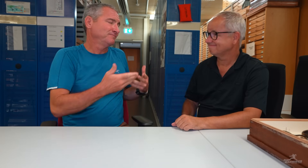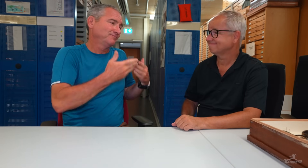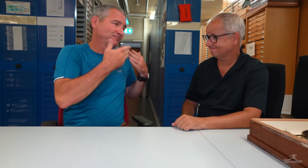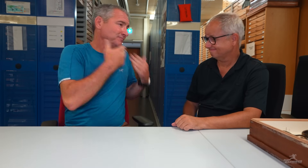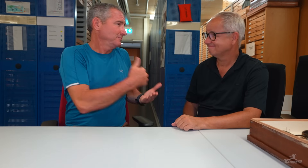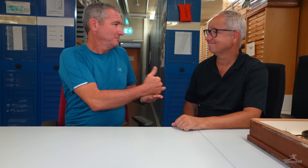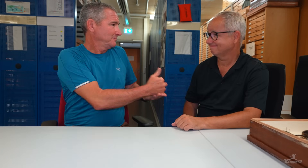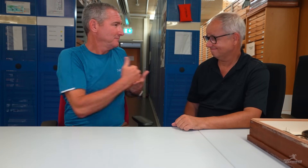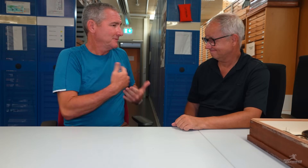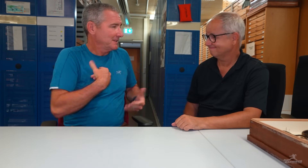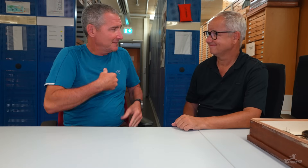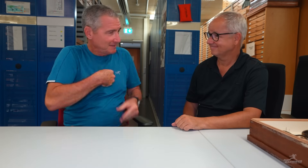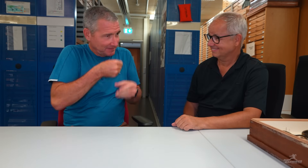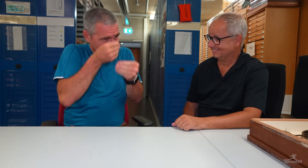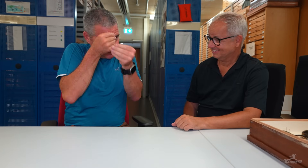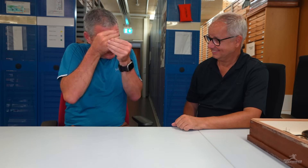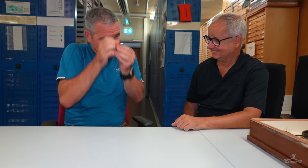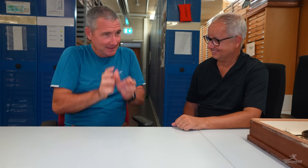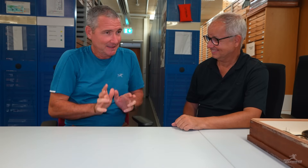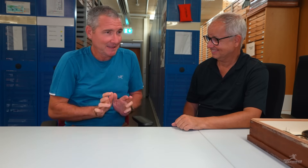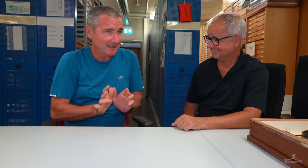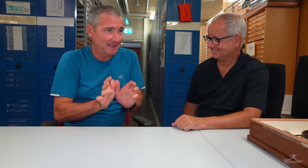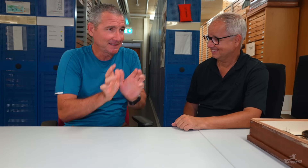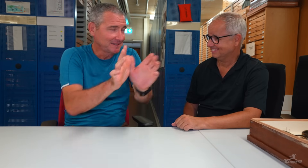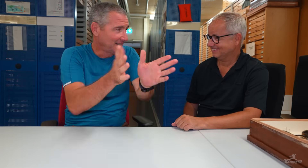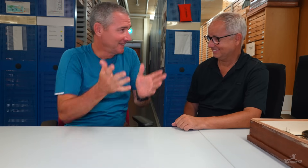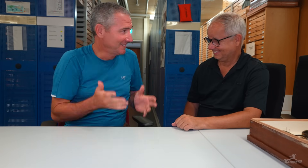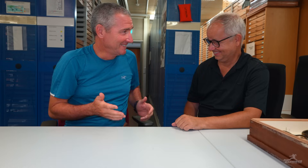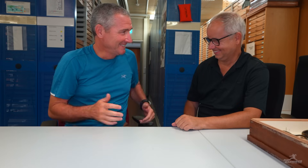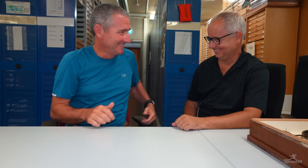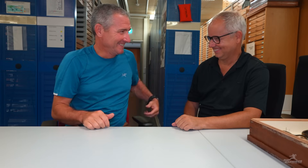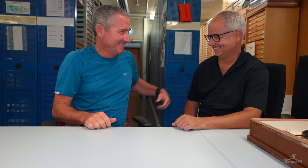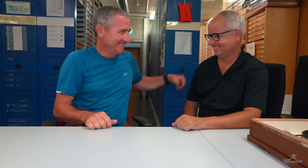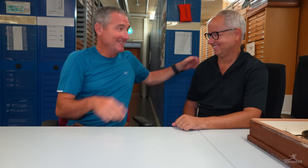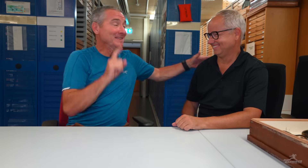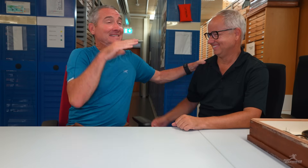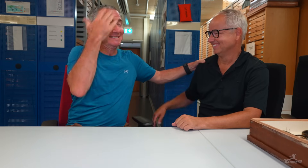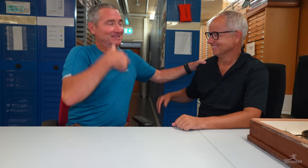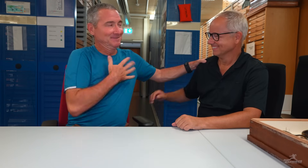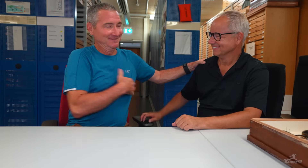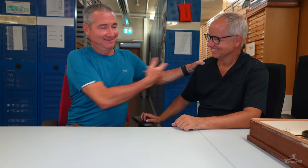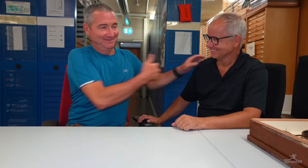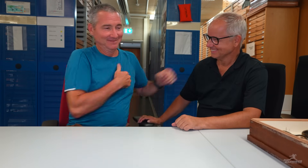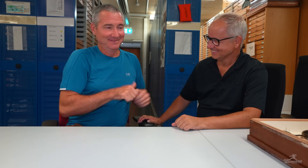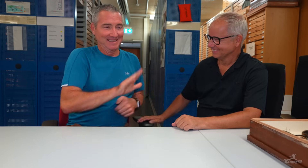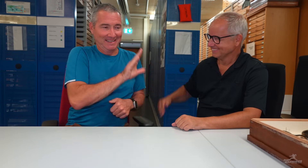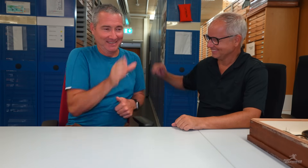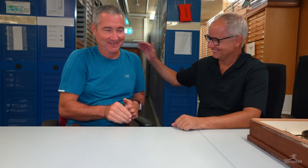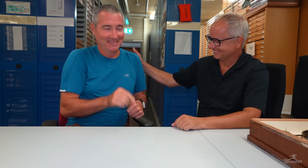Thank you for helping me grow my knowledge on insects! I’ll be thinking of you as I travel to Africa.